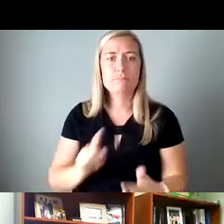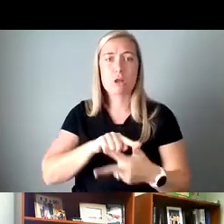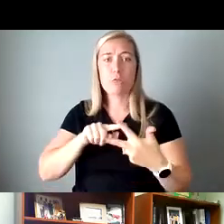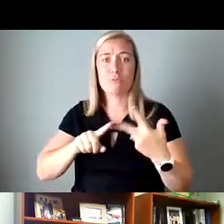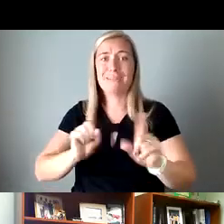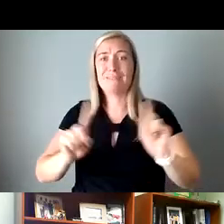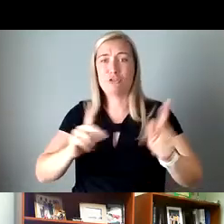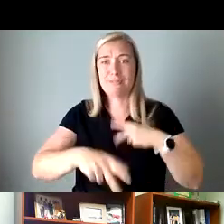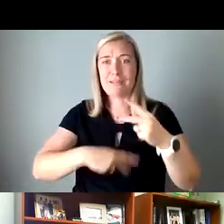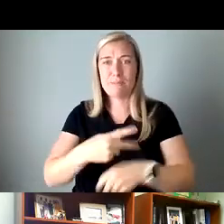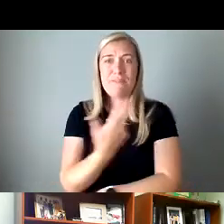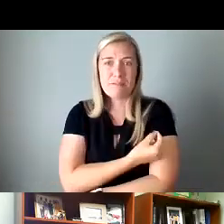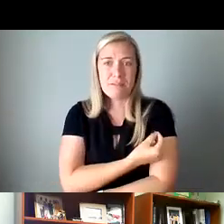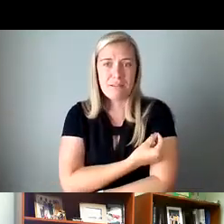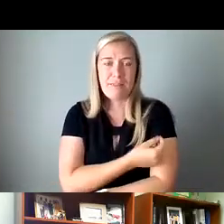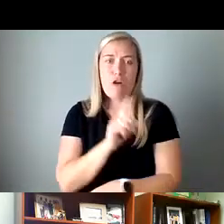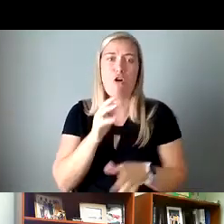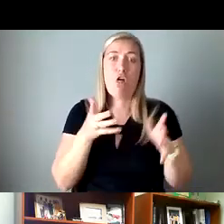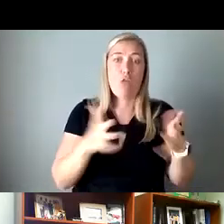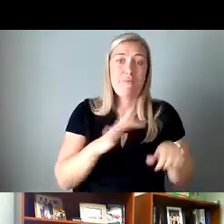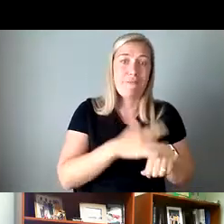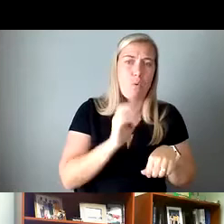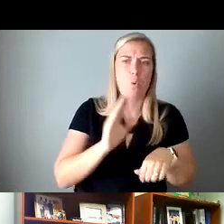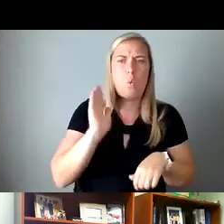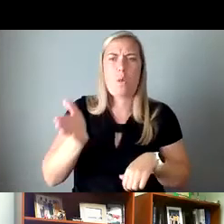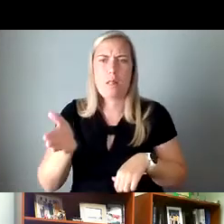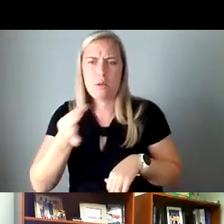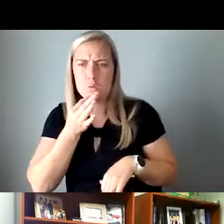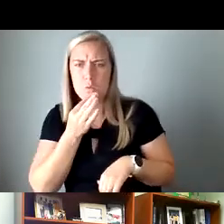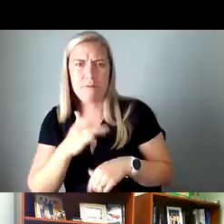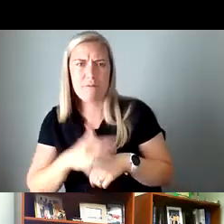available this fall. the first is the Moderna and Pfizer vaccines those are what are known as